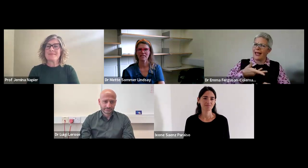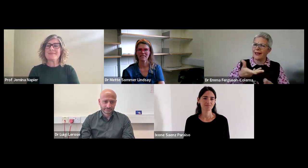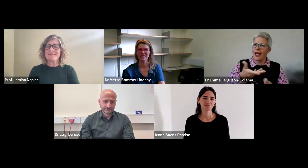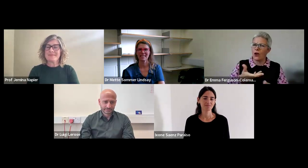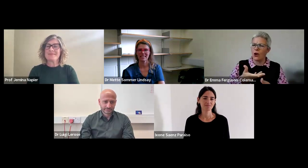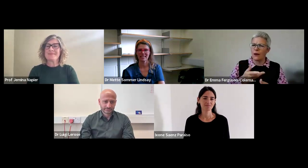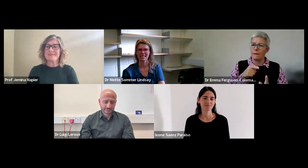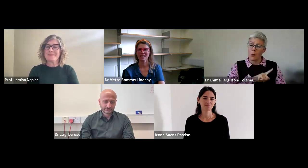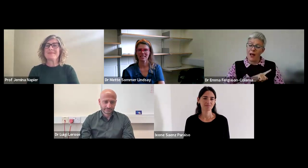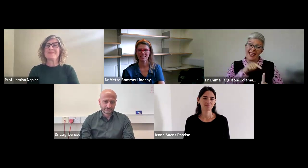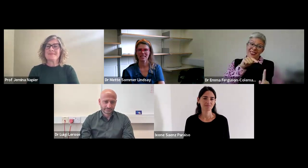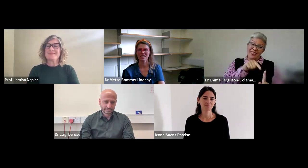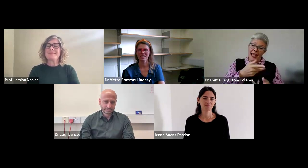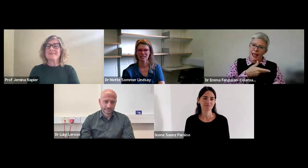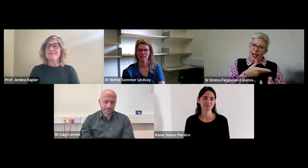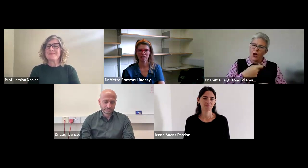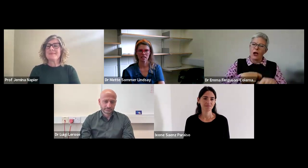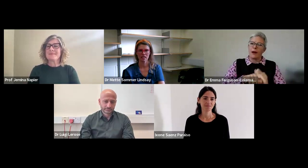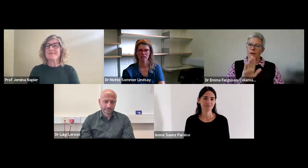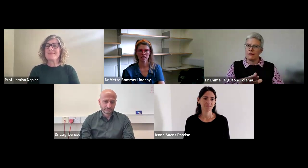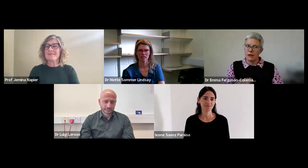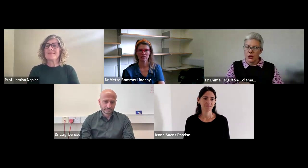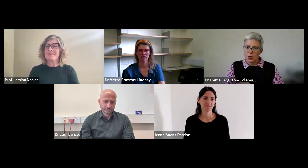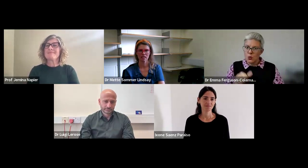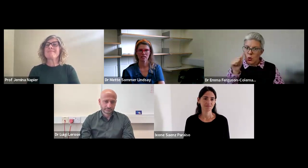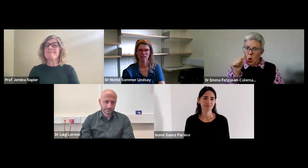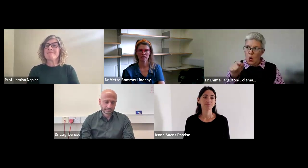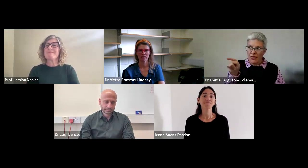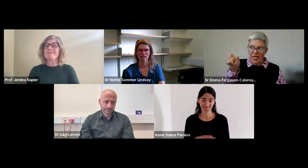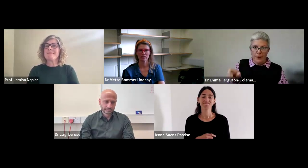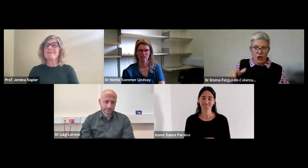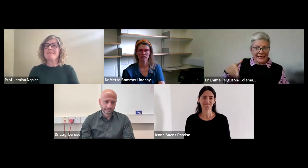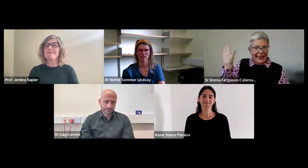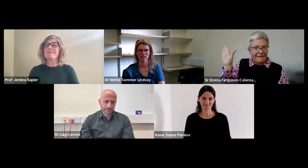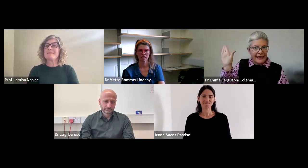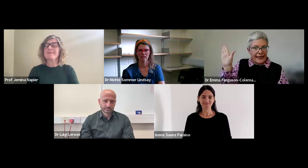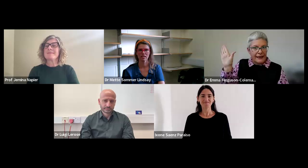the weather's dreadful today... how do we start those dialogues and how does that dialogue become